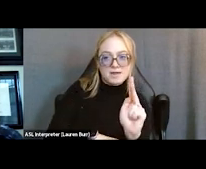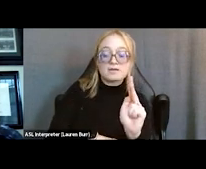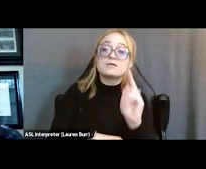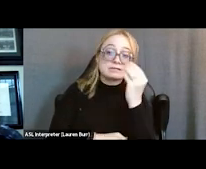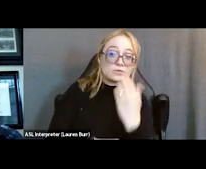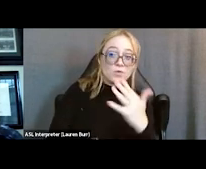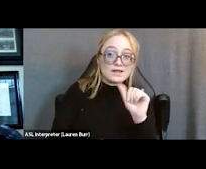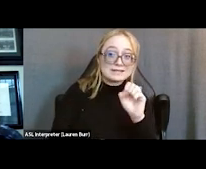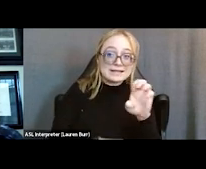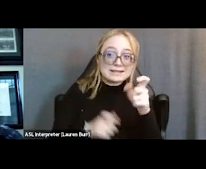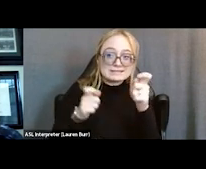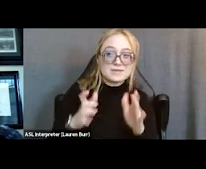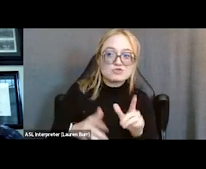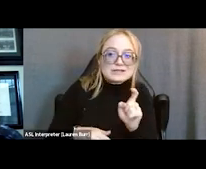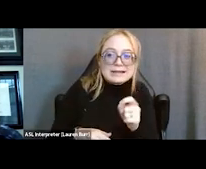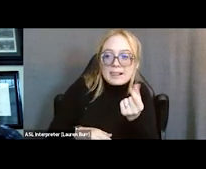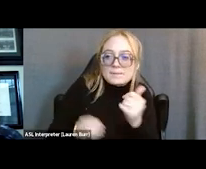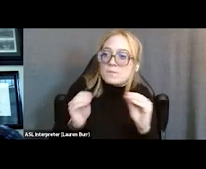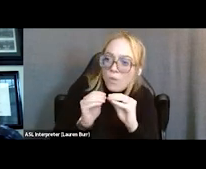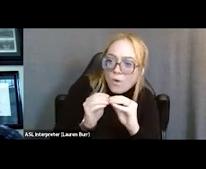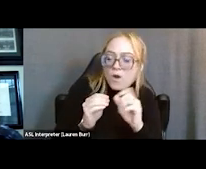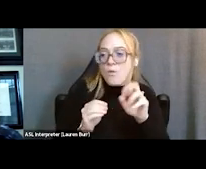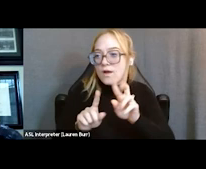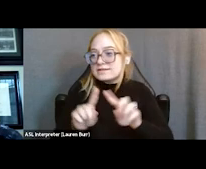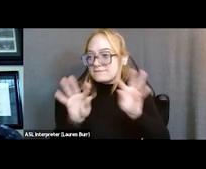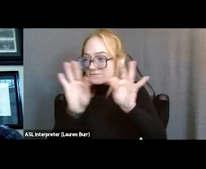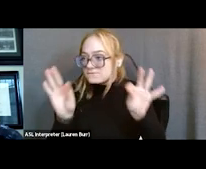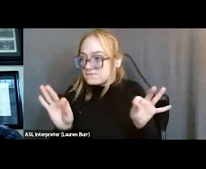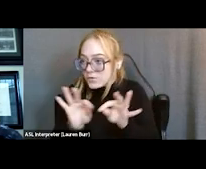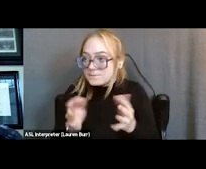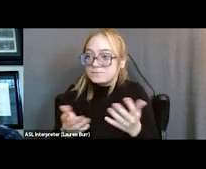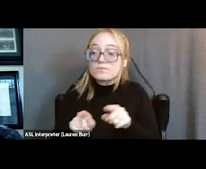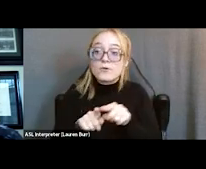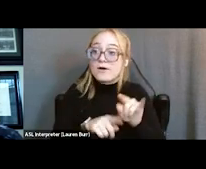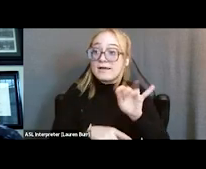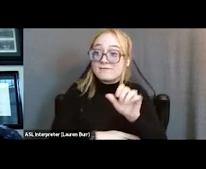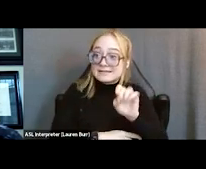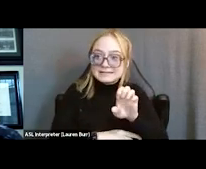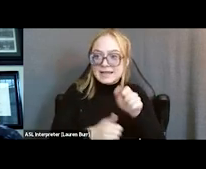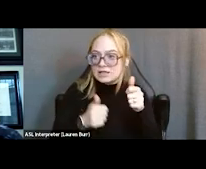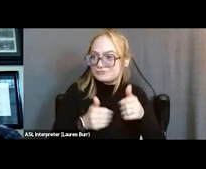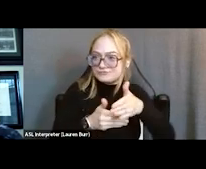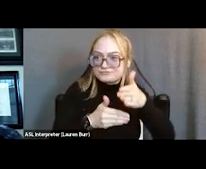that I need some sort of application. But also if the case is completed, the package is looks good,